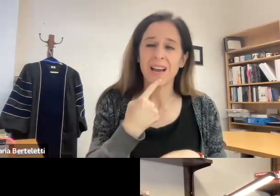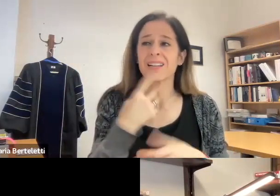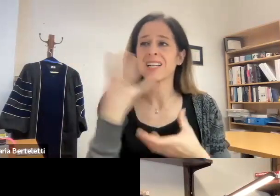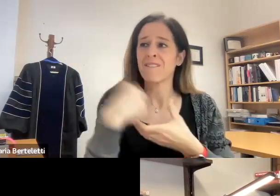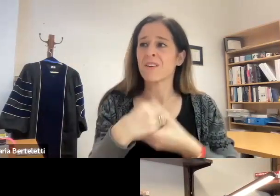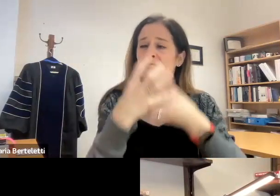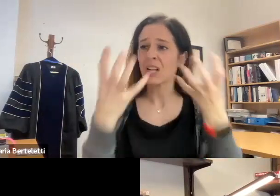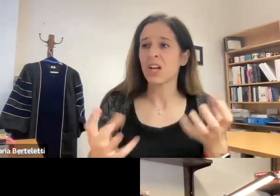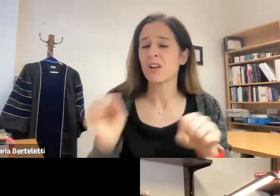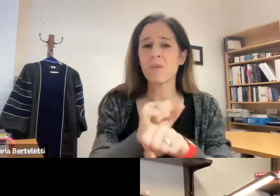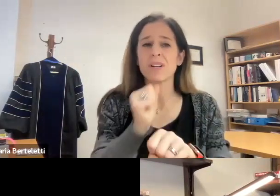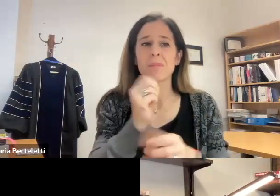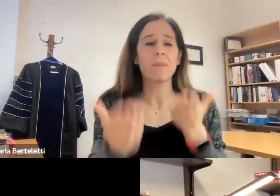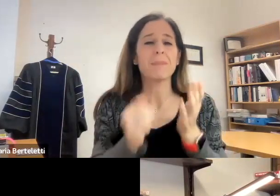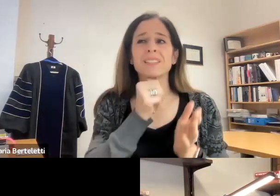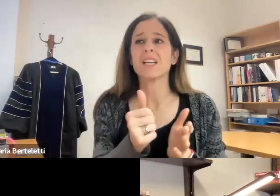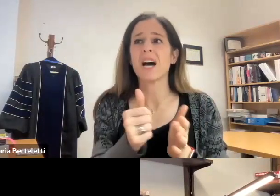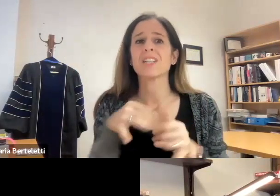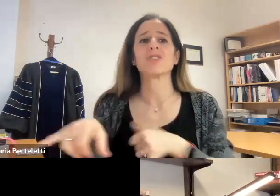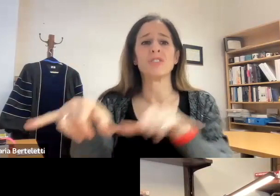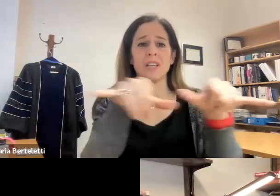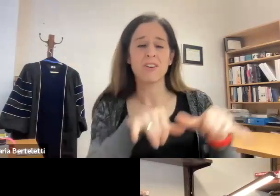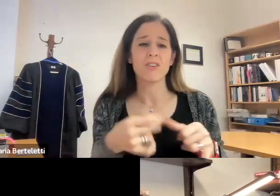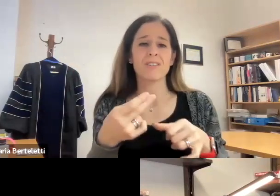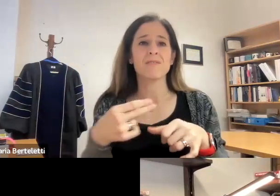Great topic, like you said, difficult work that involves a lot, not